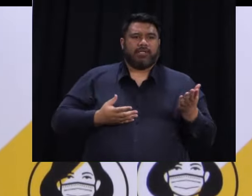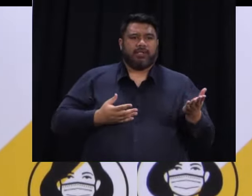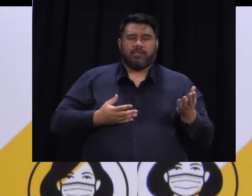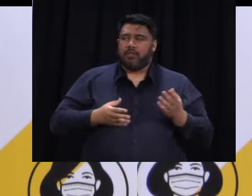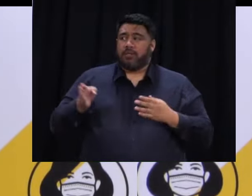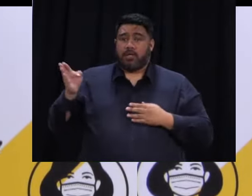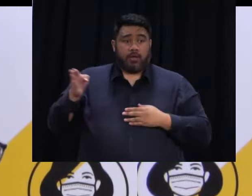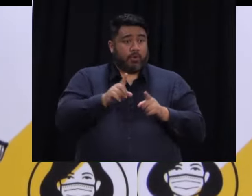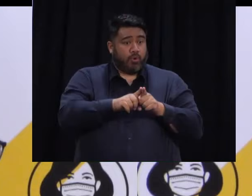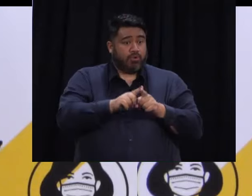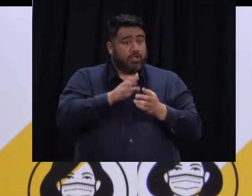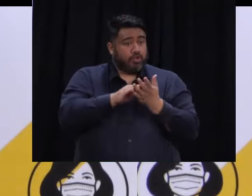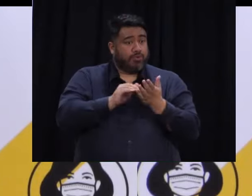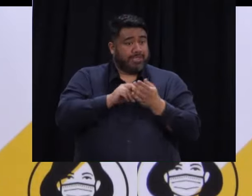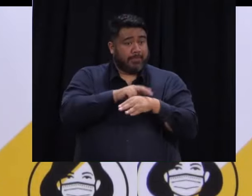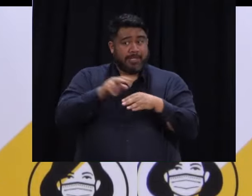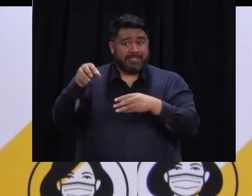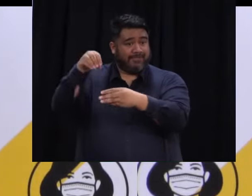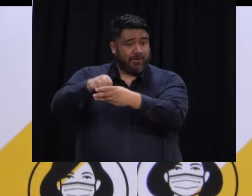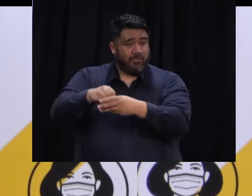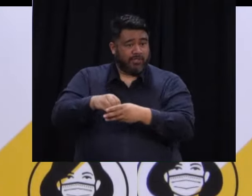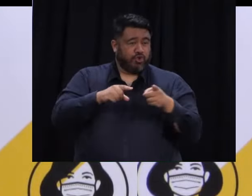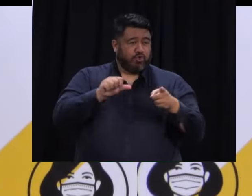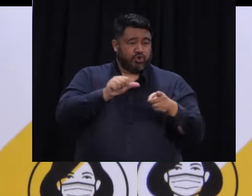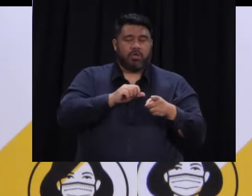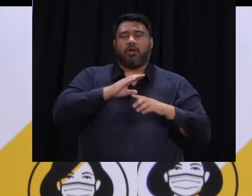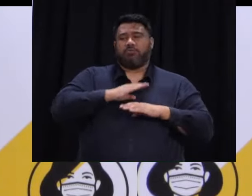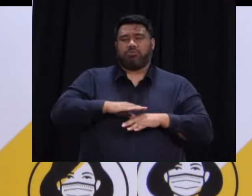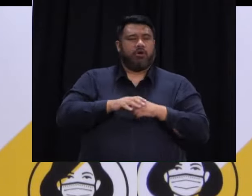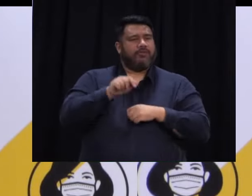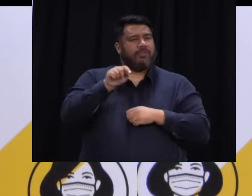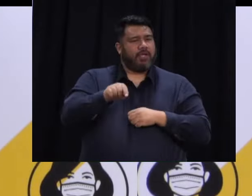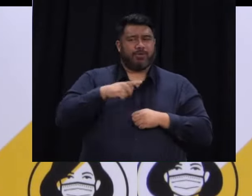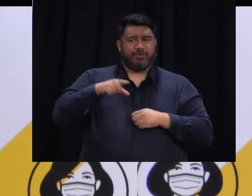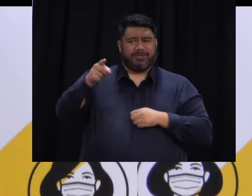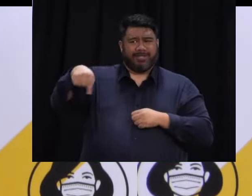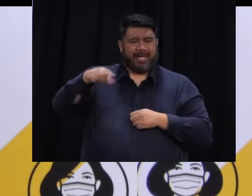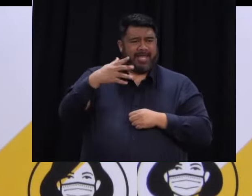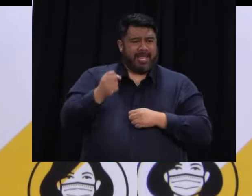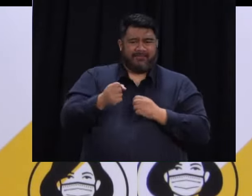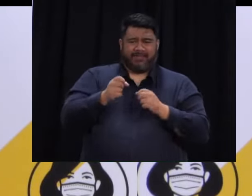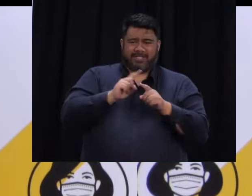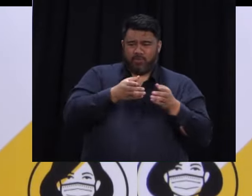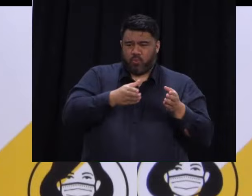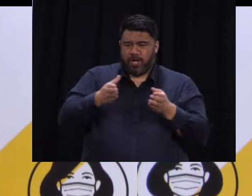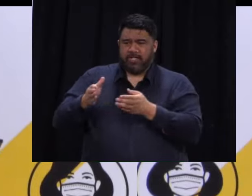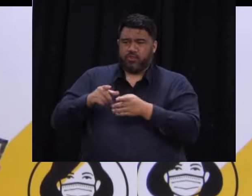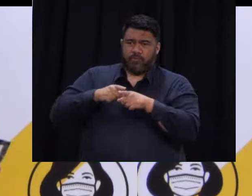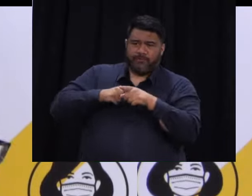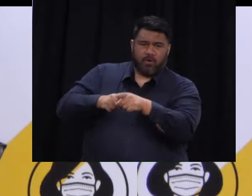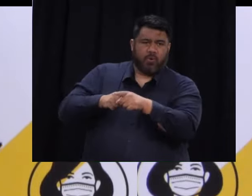identify overnight and that person has been followed up. I think you can be assured, Luke, that the New Zealand